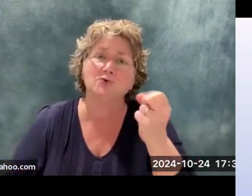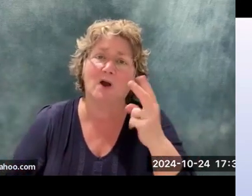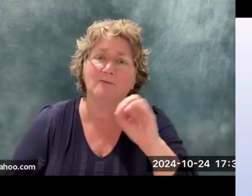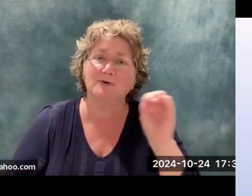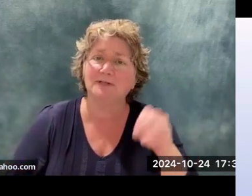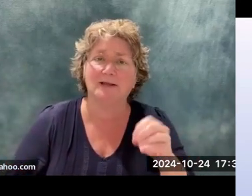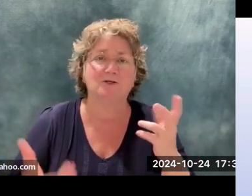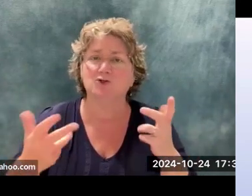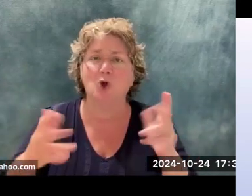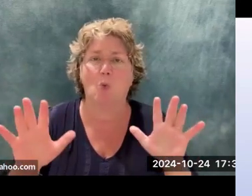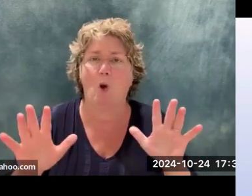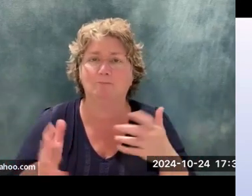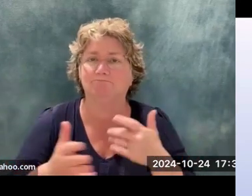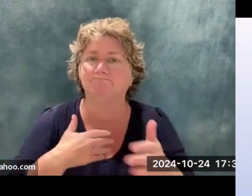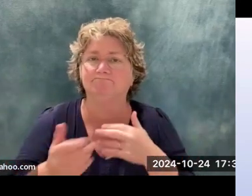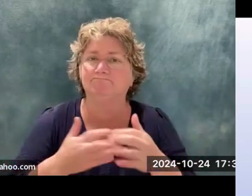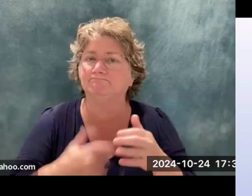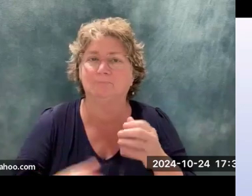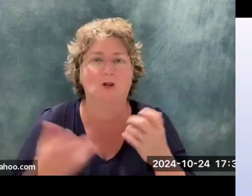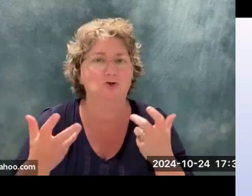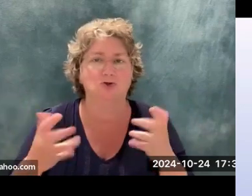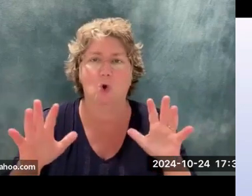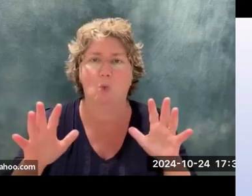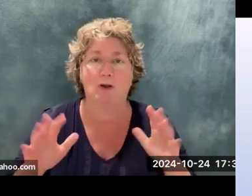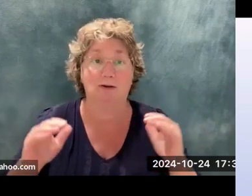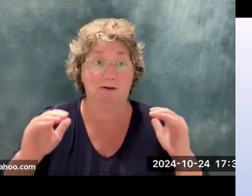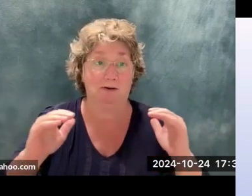Most people have already gotten the vaccine by now.